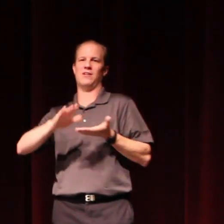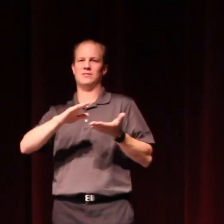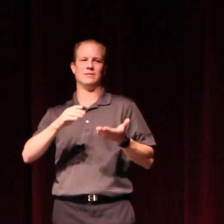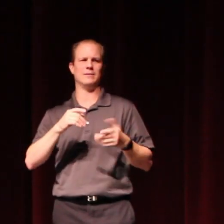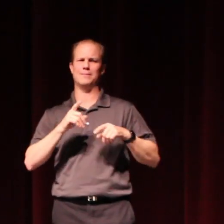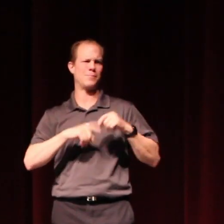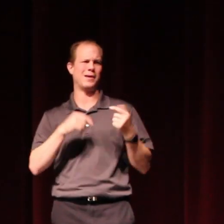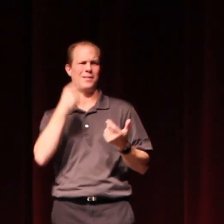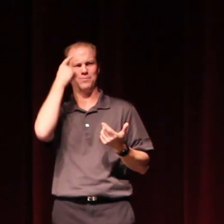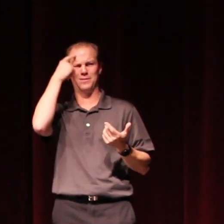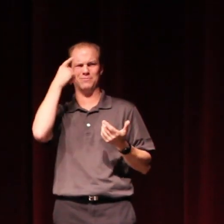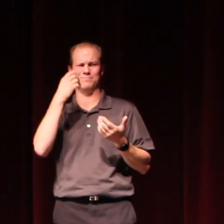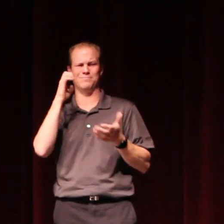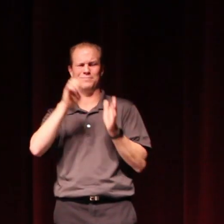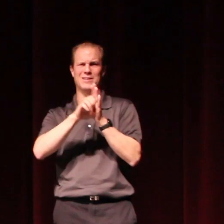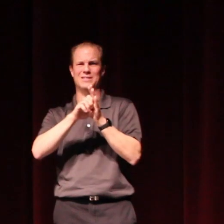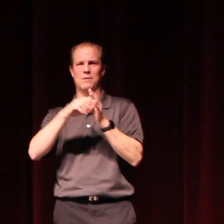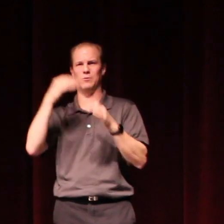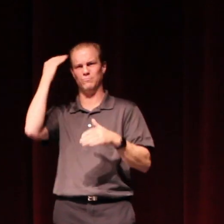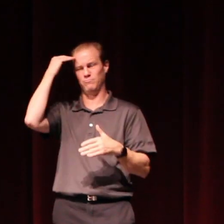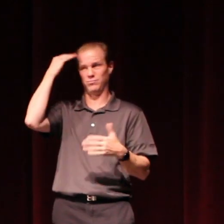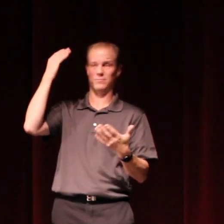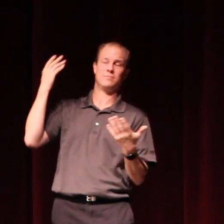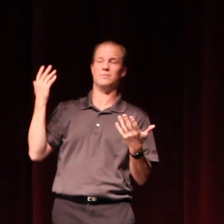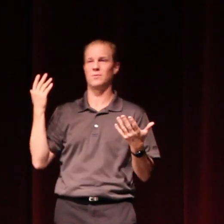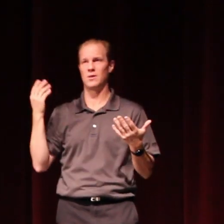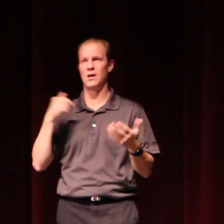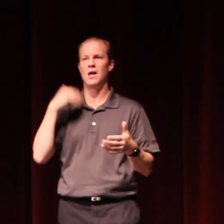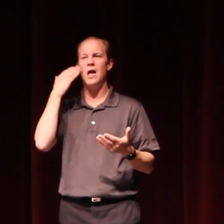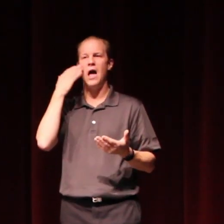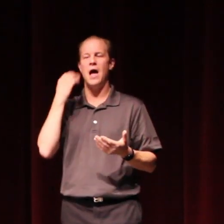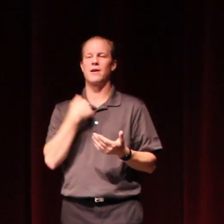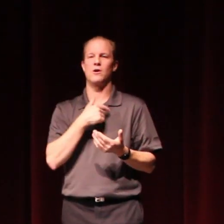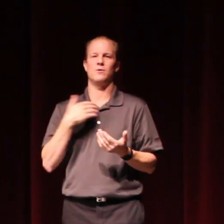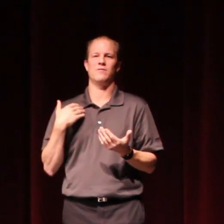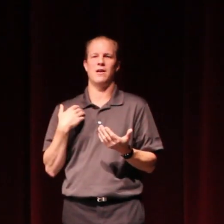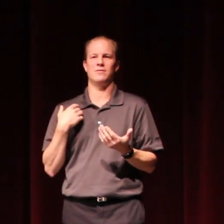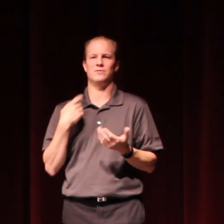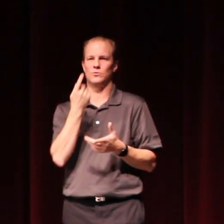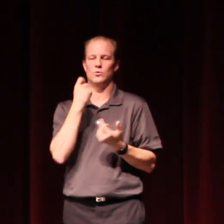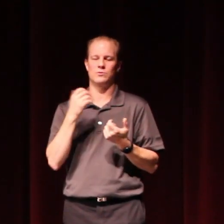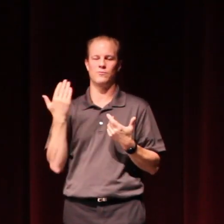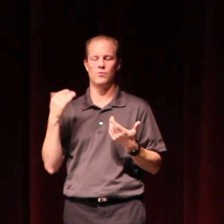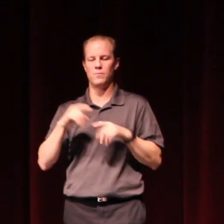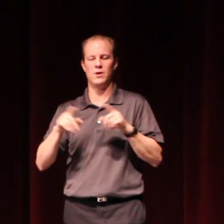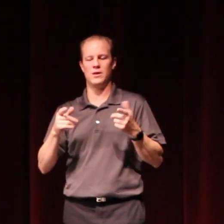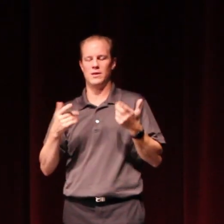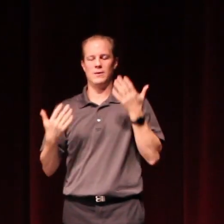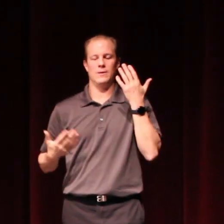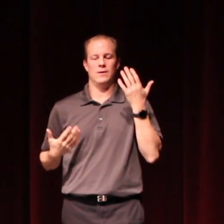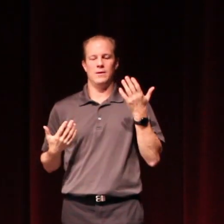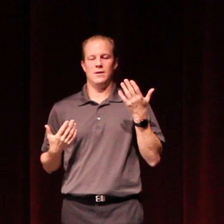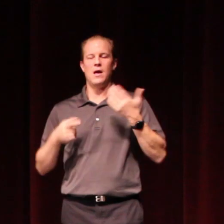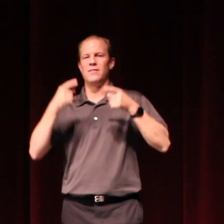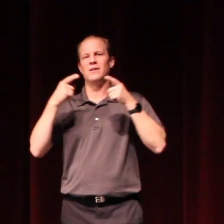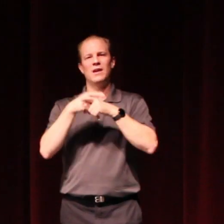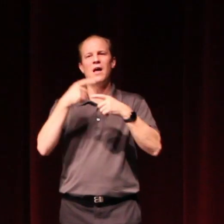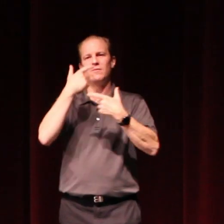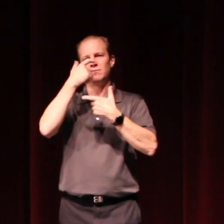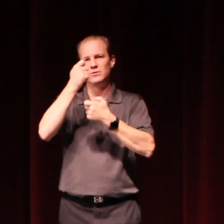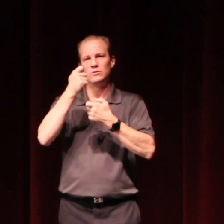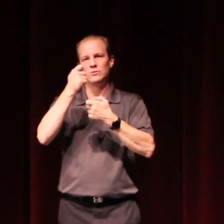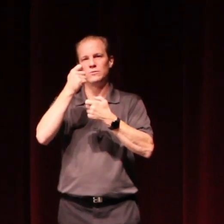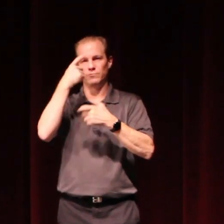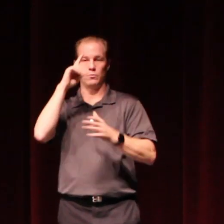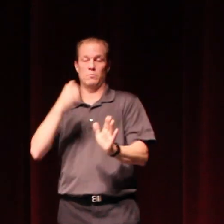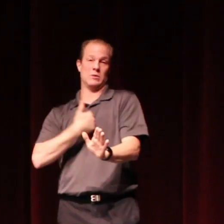off the top of my head. I know we've had these questions, but the conflict of interest for myself